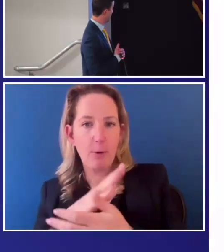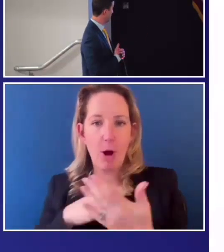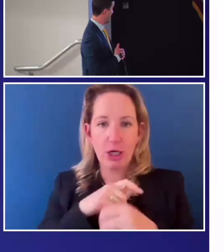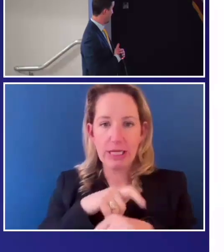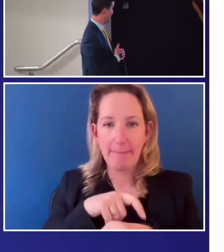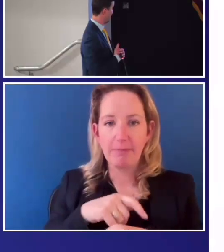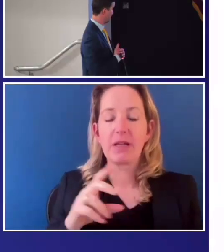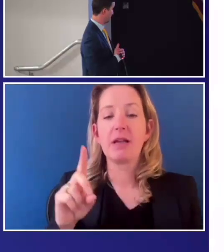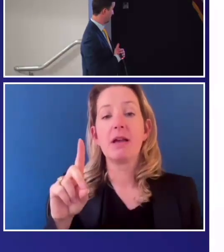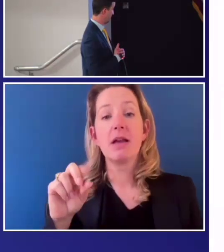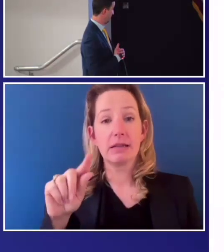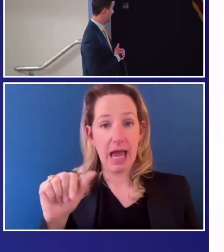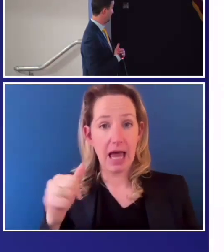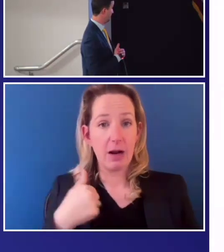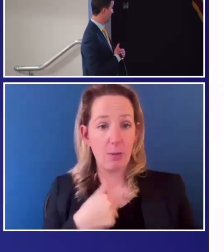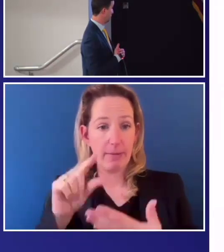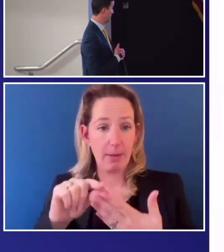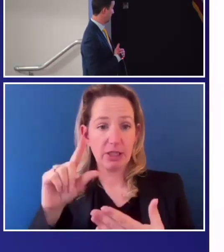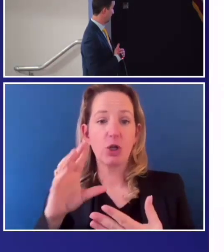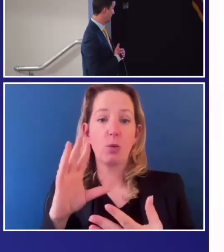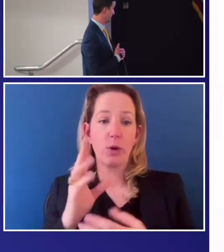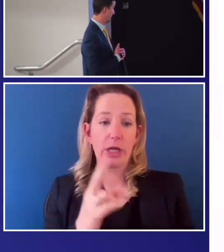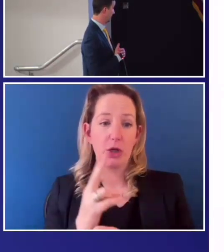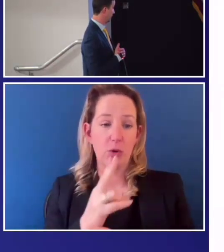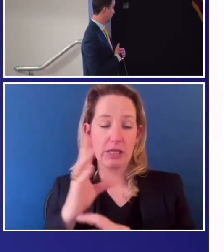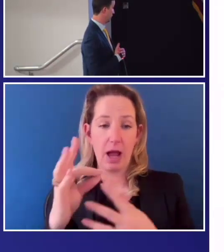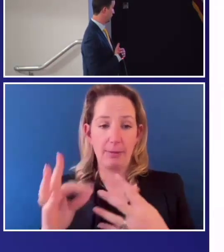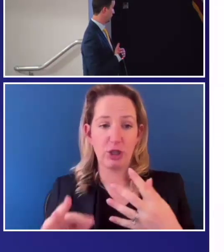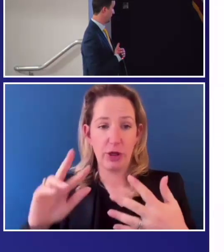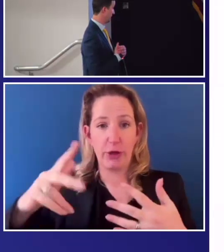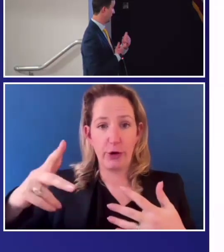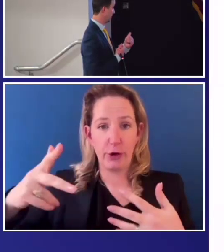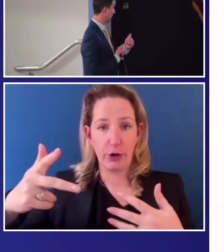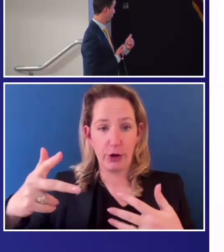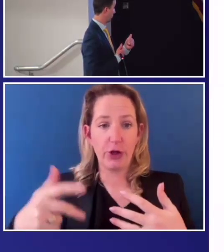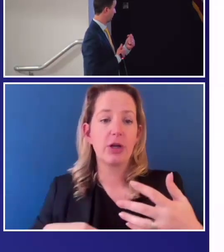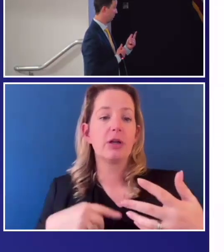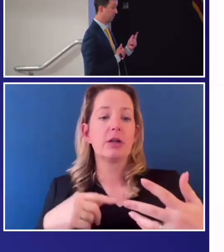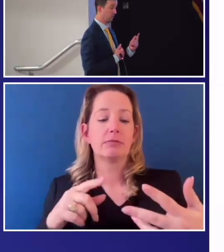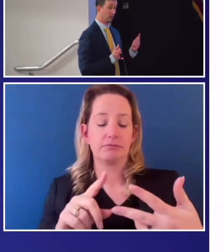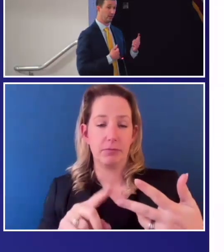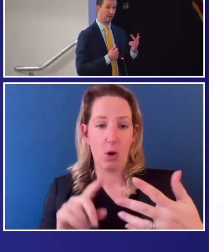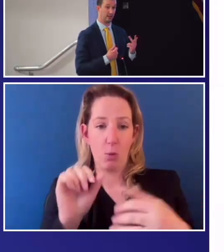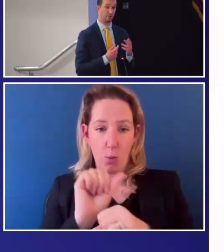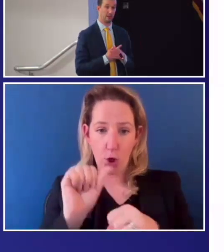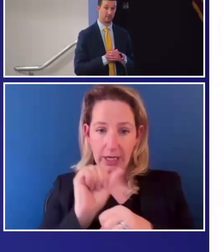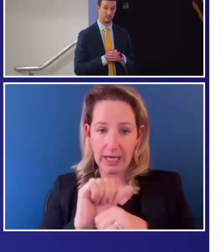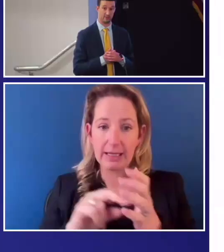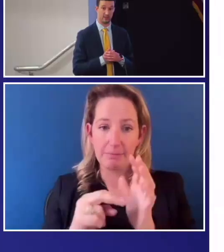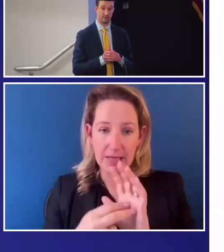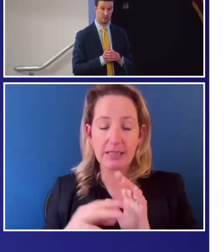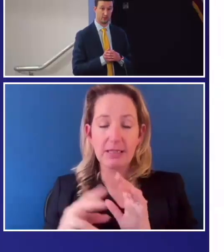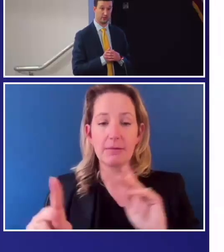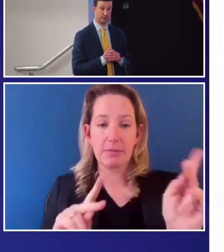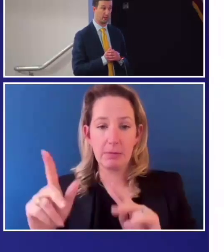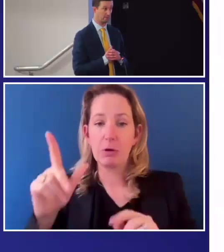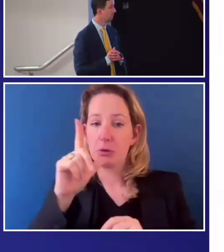we used option number three to define working. It's individuals who are in the labor force, employed, and had a positive non-zero income.